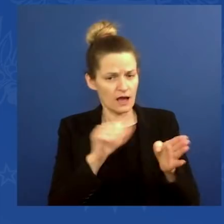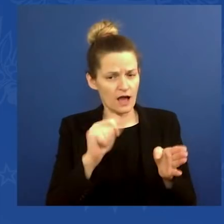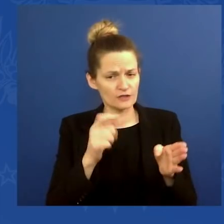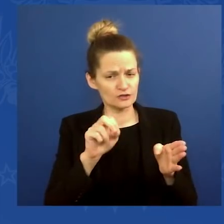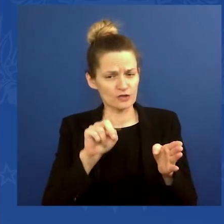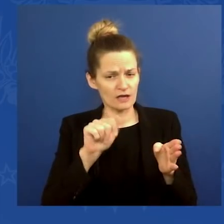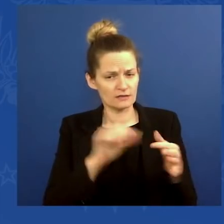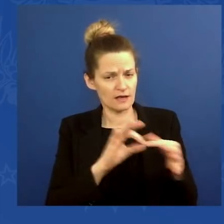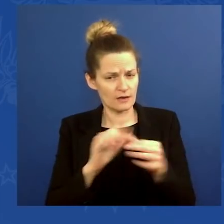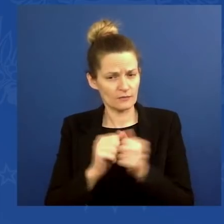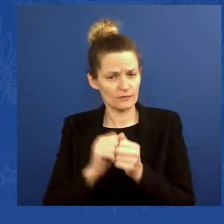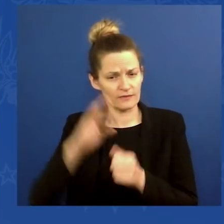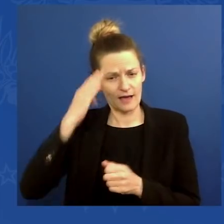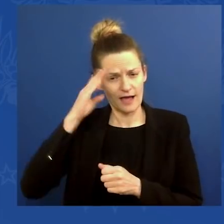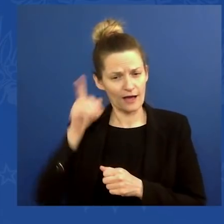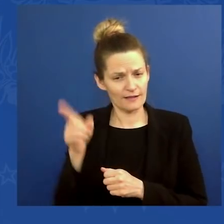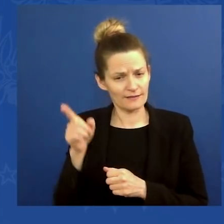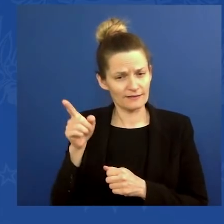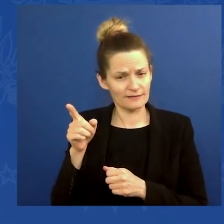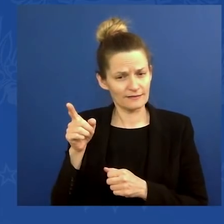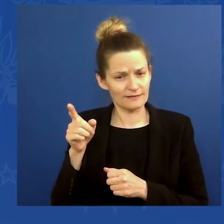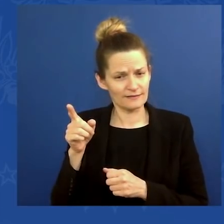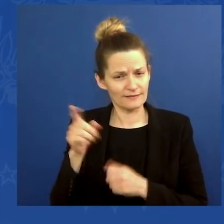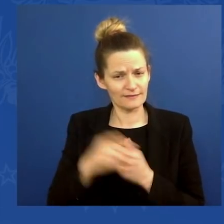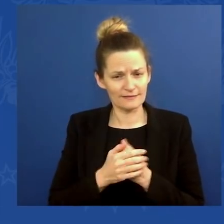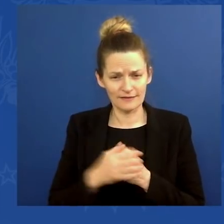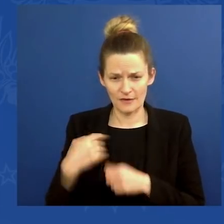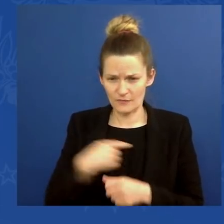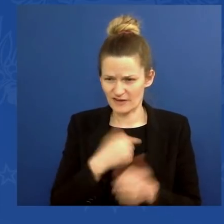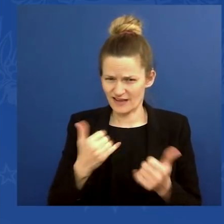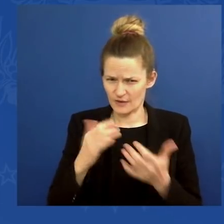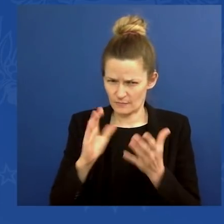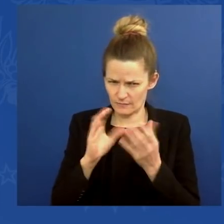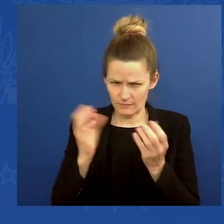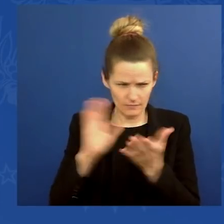which has taken on an even more intense and cooperative form